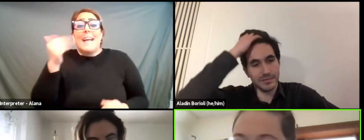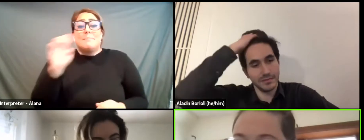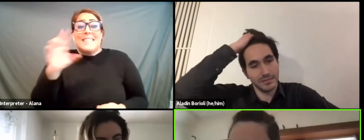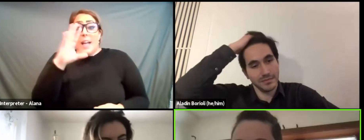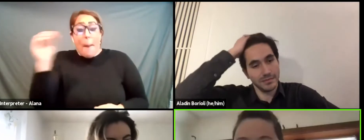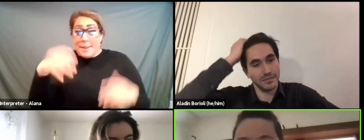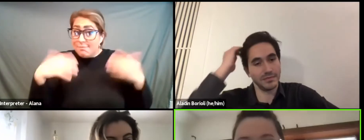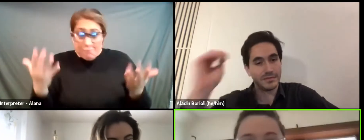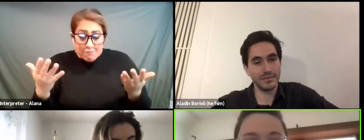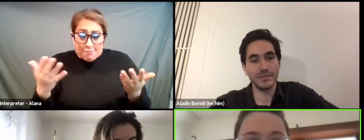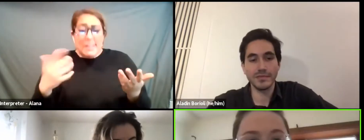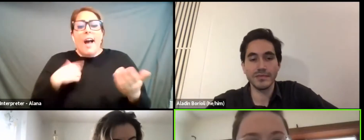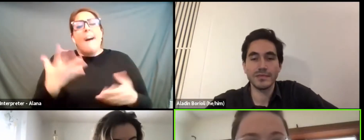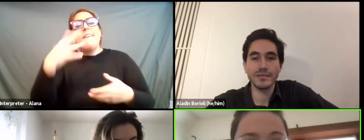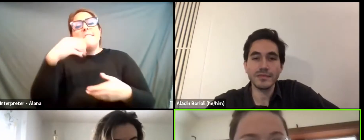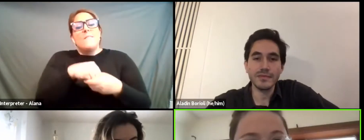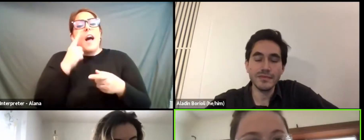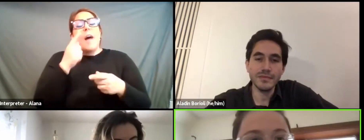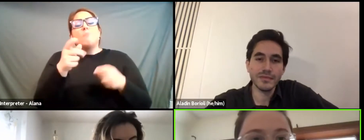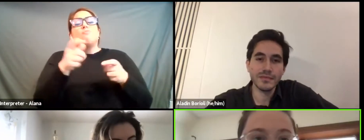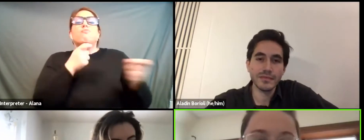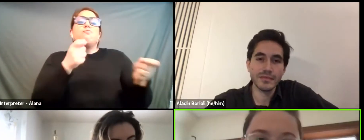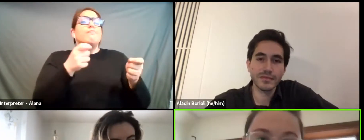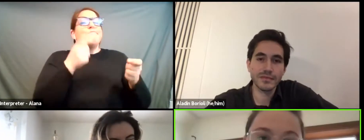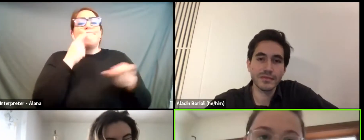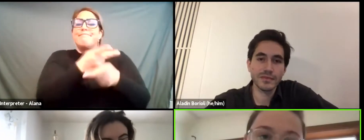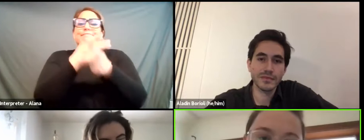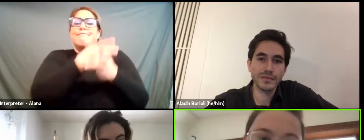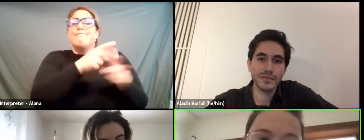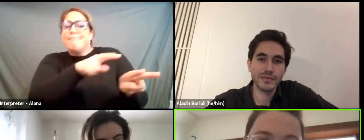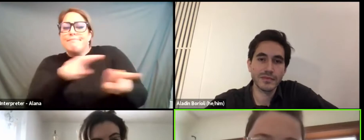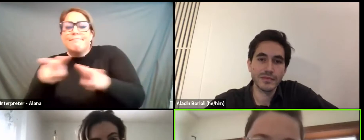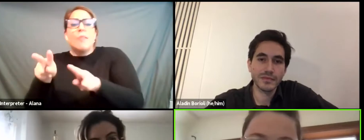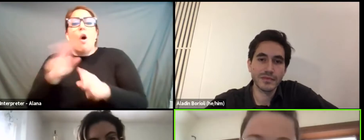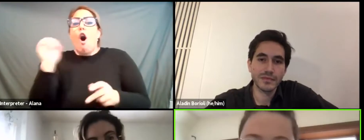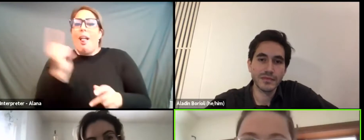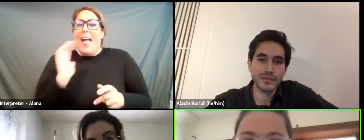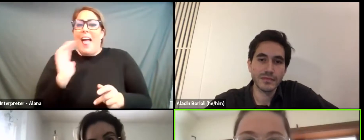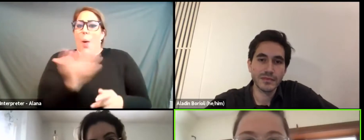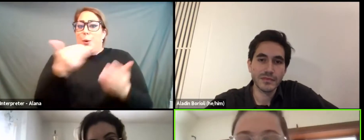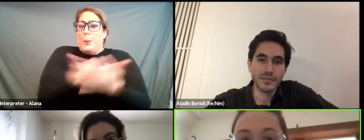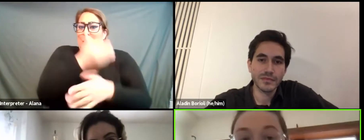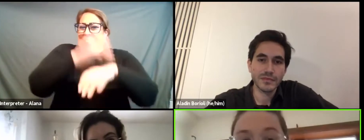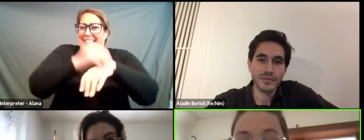involves overseeing the management of all of our New England beehives. Part of that